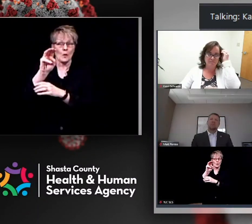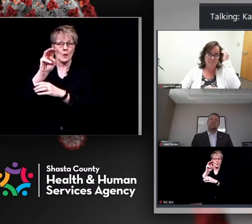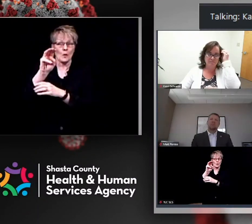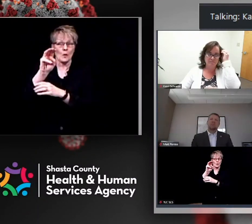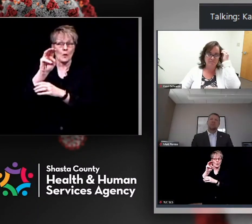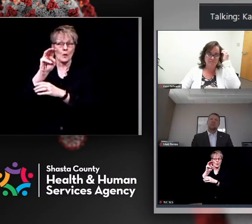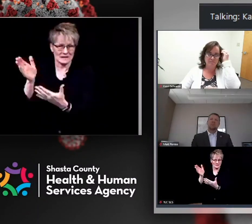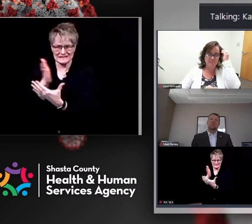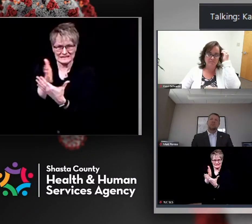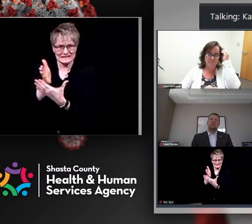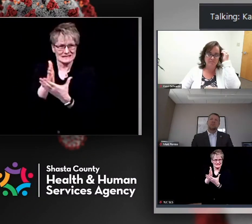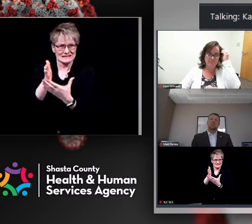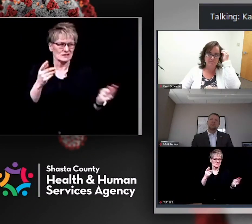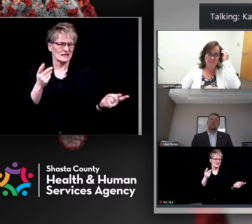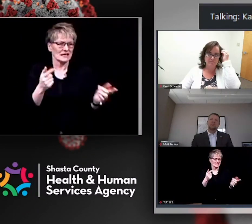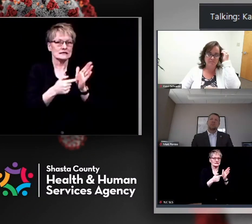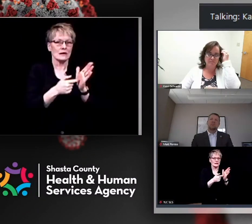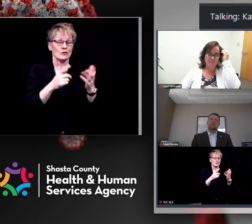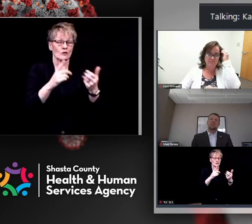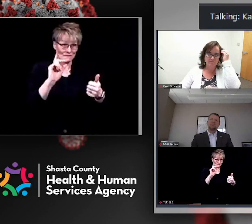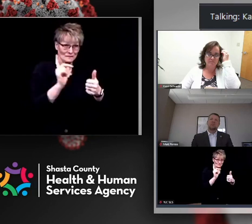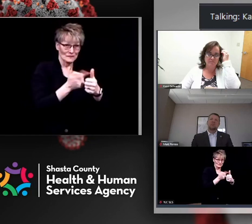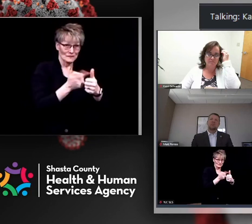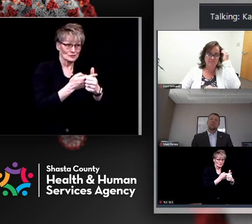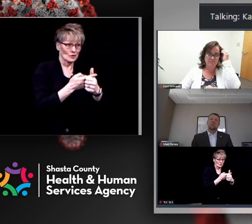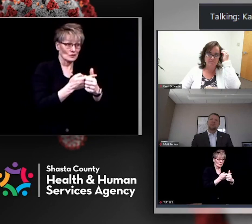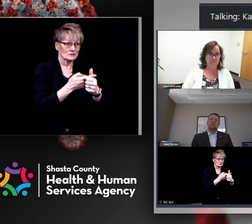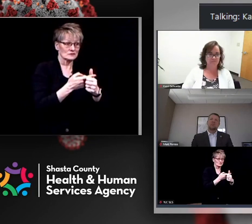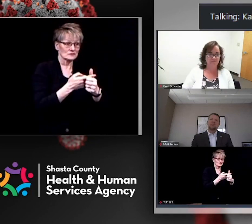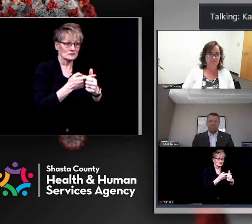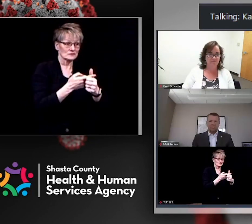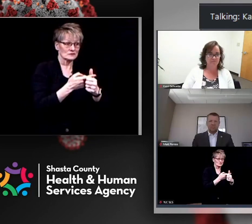than three weeks after the first dose of Pfizer or more than a month after the first dose of Moderna,